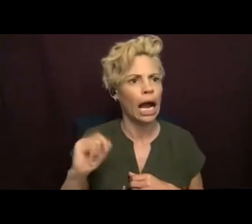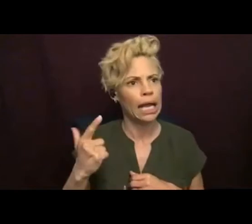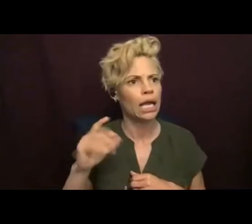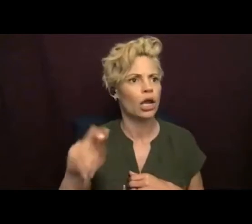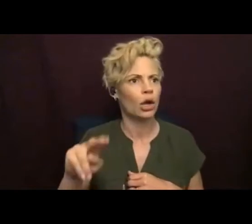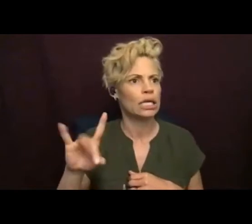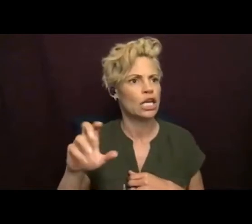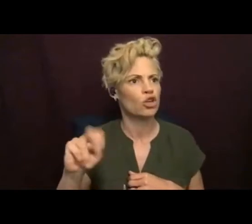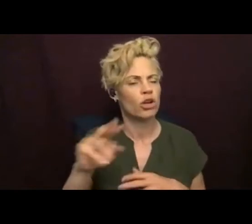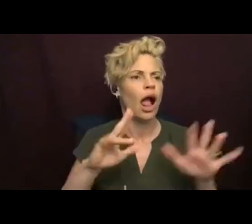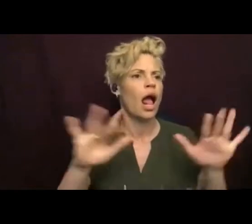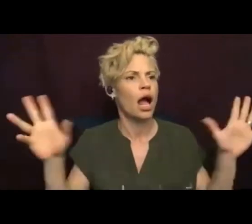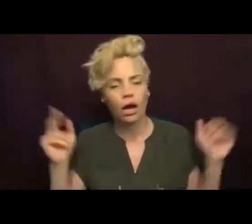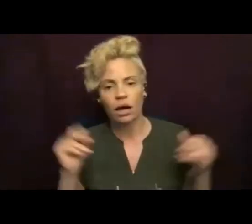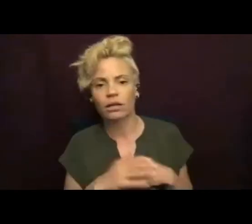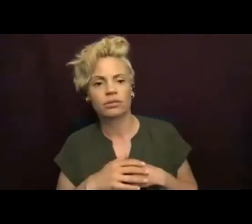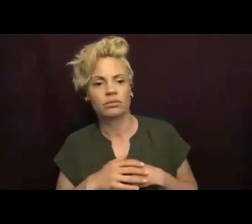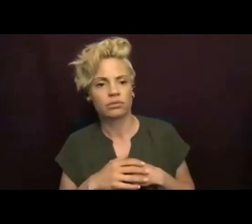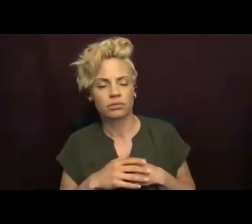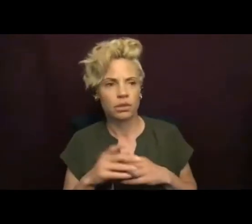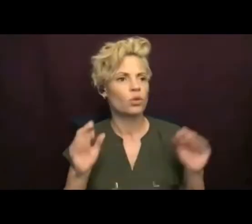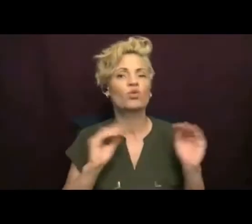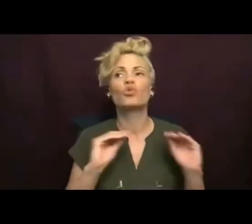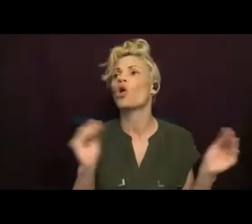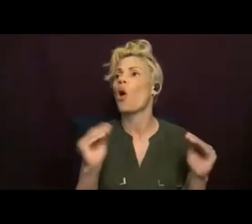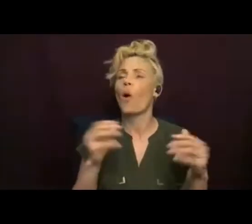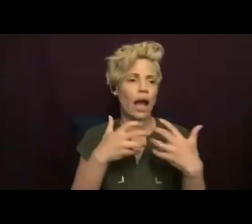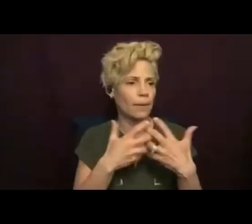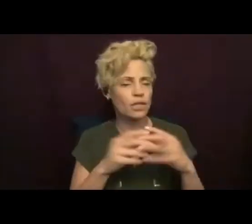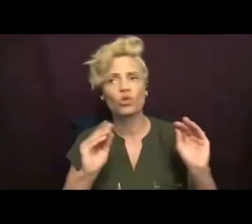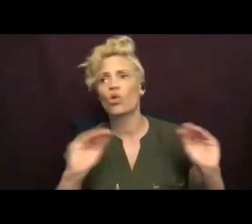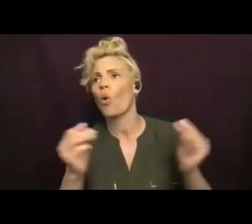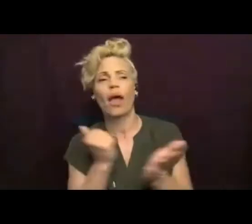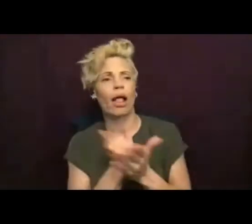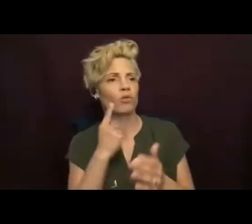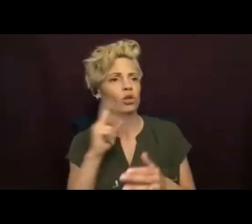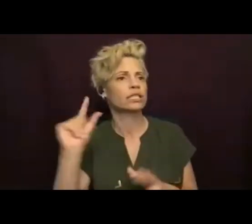No room for any accommodations or help for disabled people."